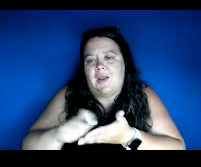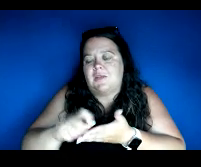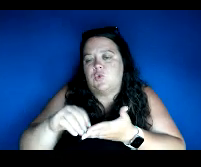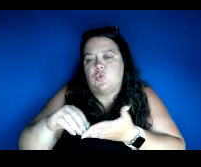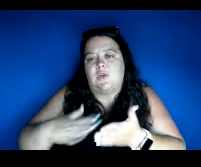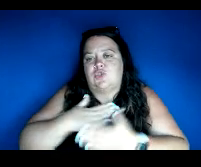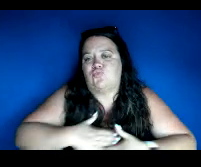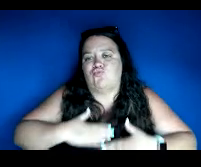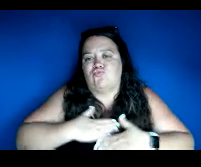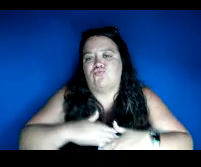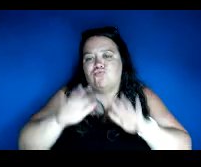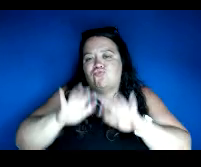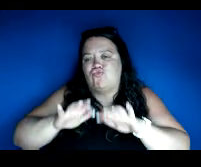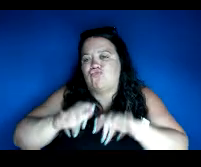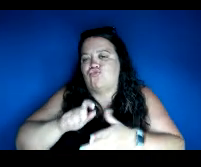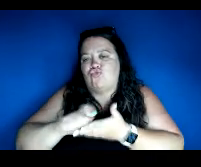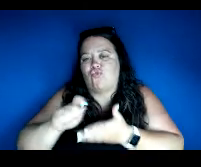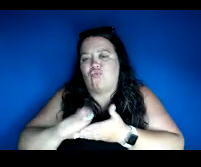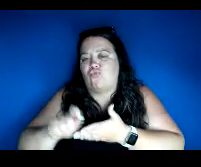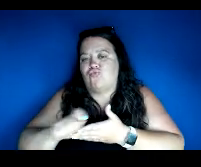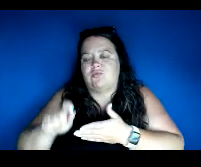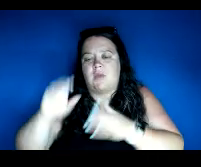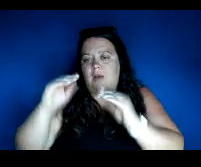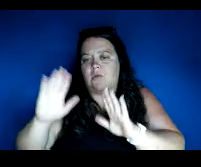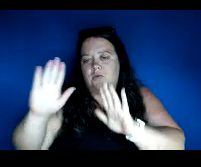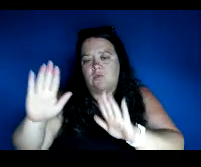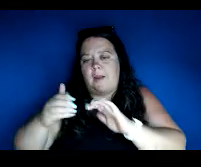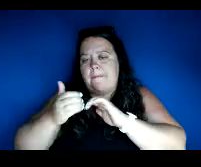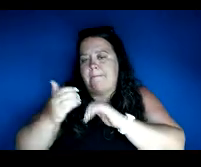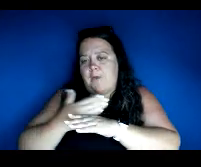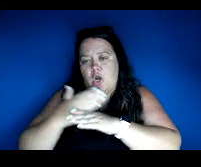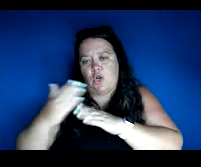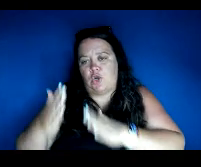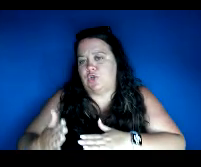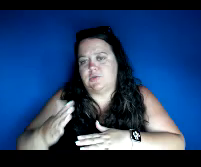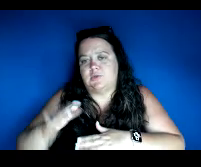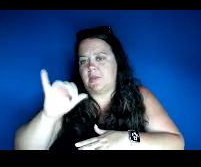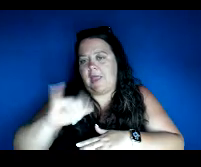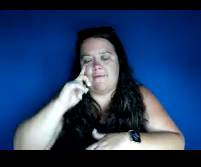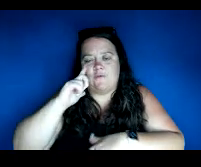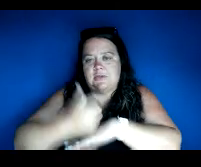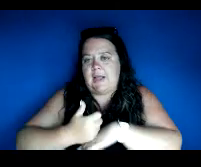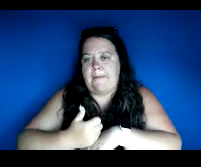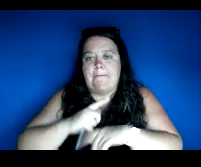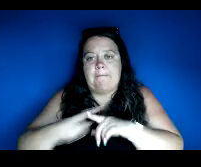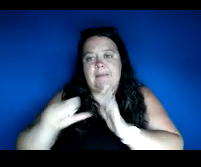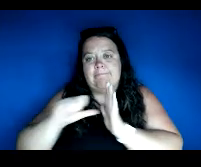and faculty are great partners in that process of getting note-takers set up, but cannot emphasize enough the importance